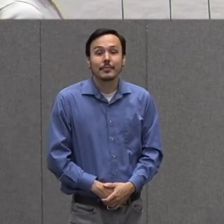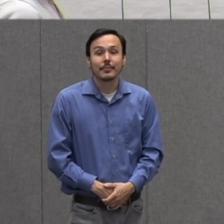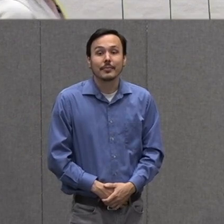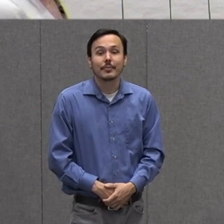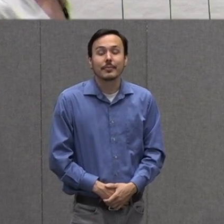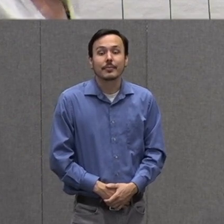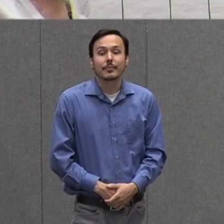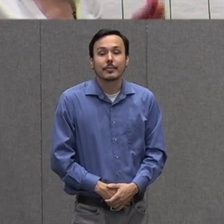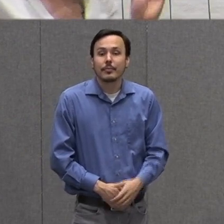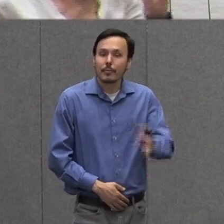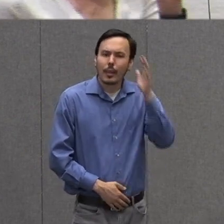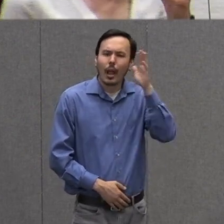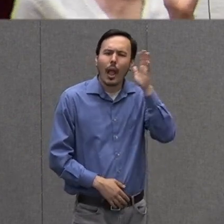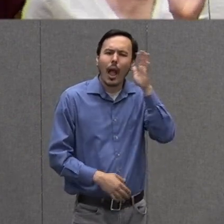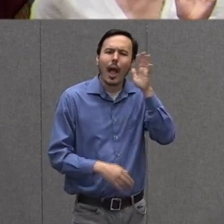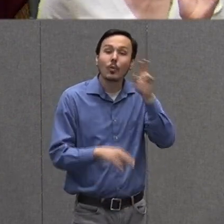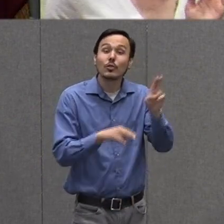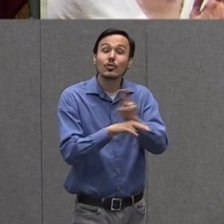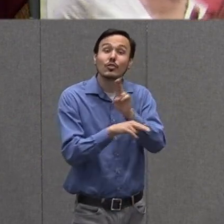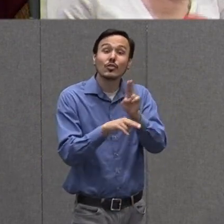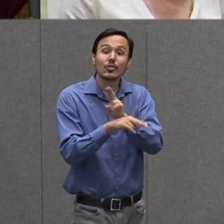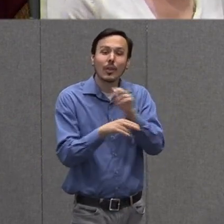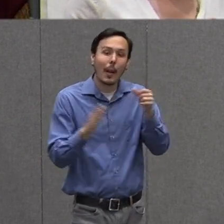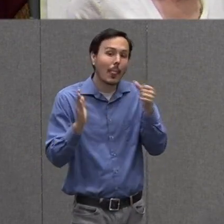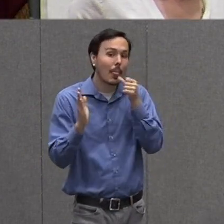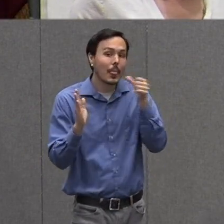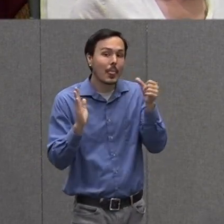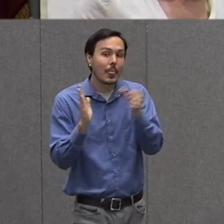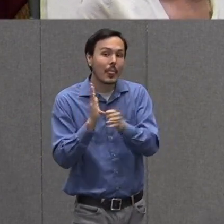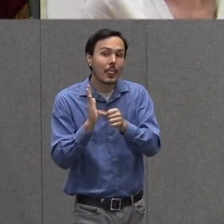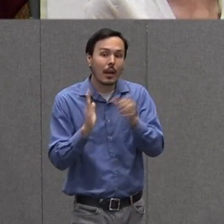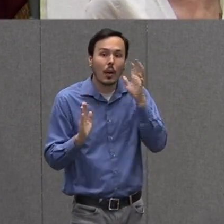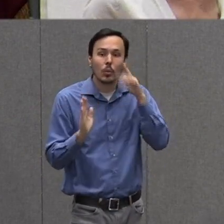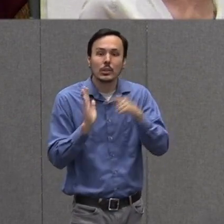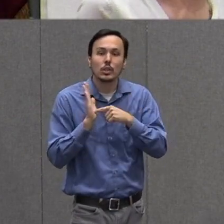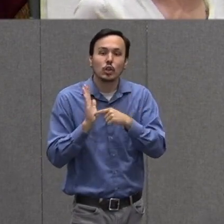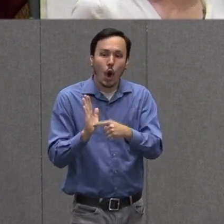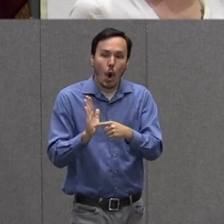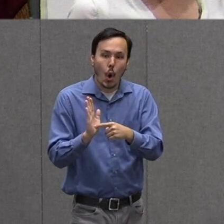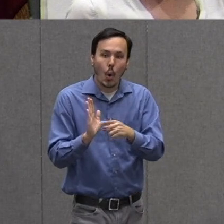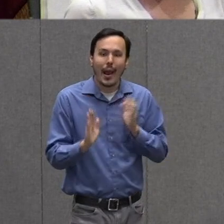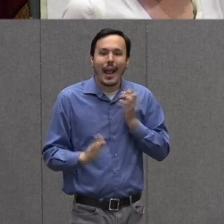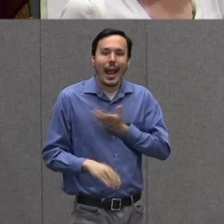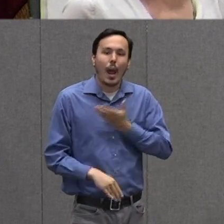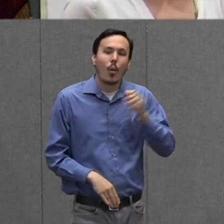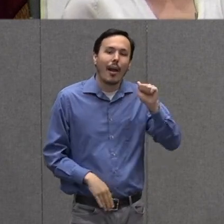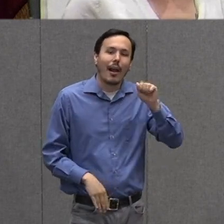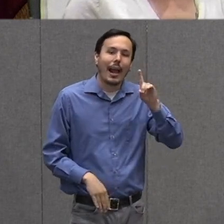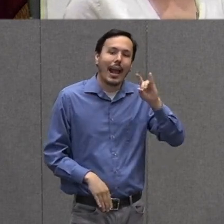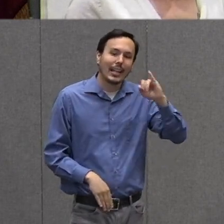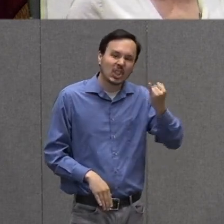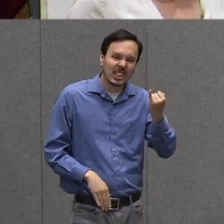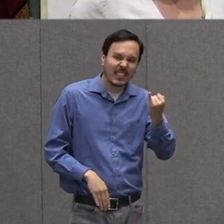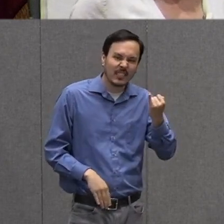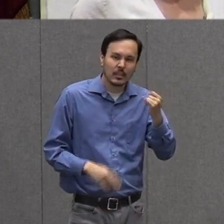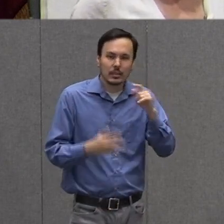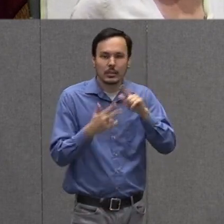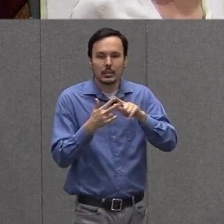I'm going to use a little bit of a Post-it note to indicate our adjectives, a noun,